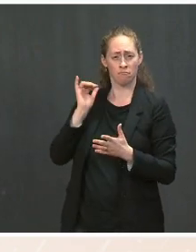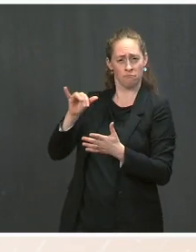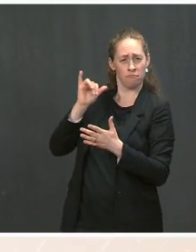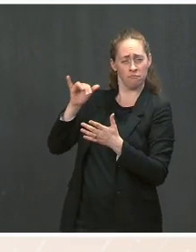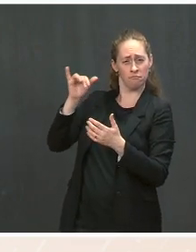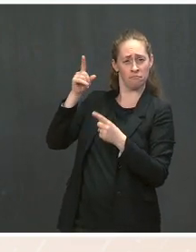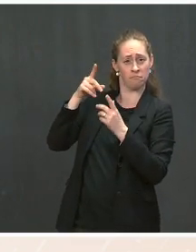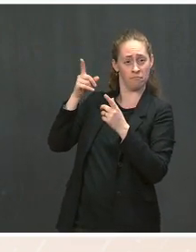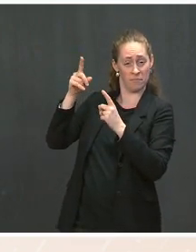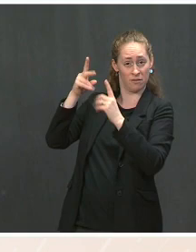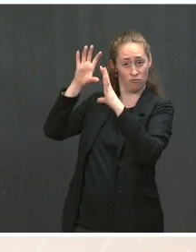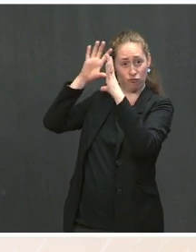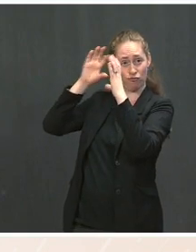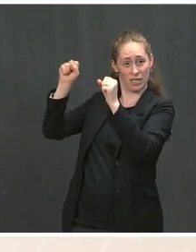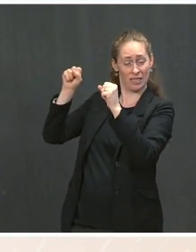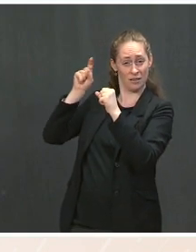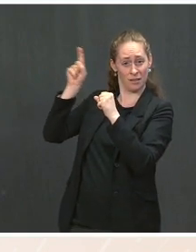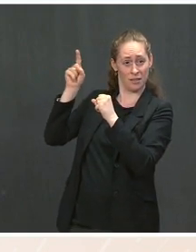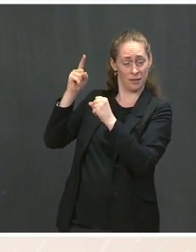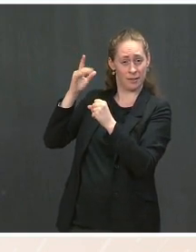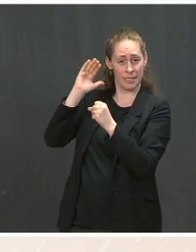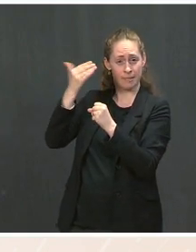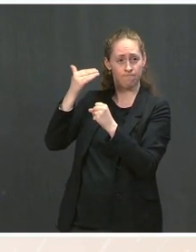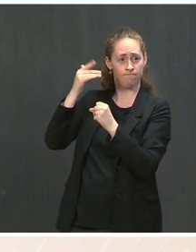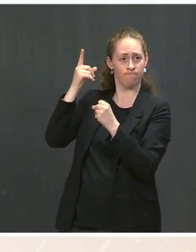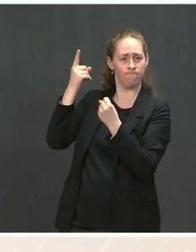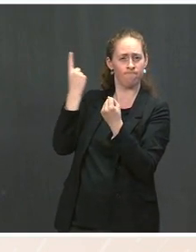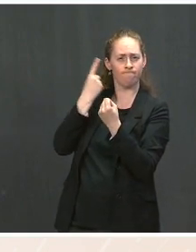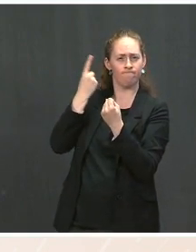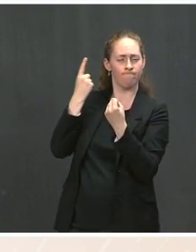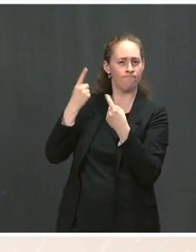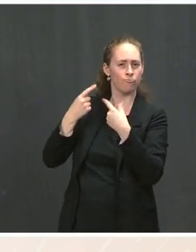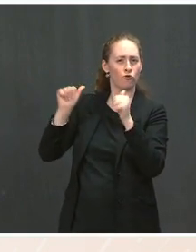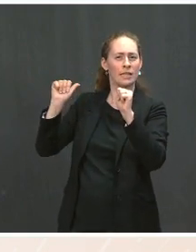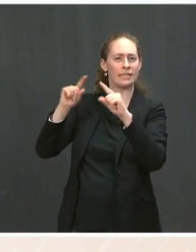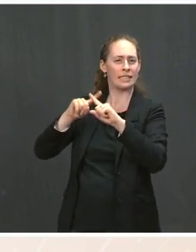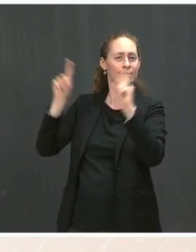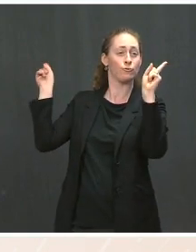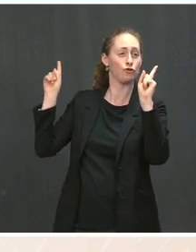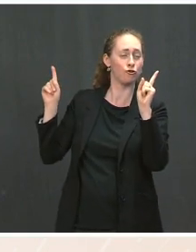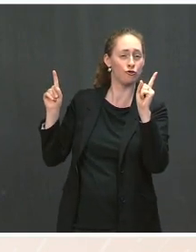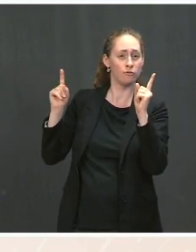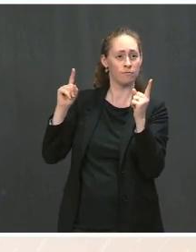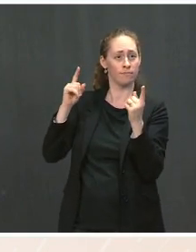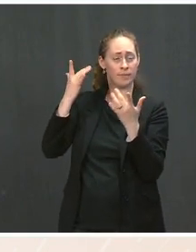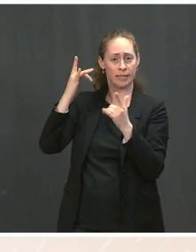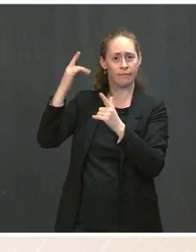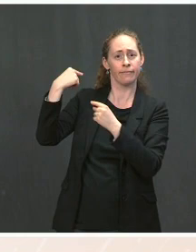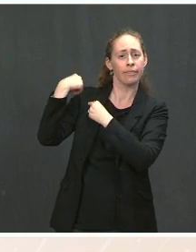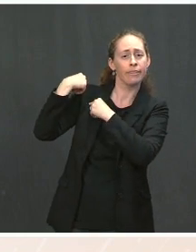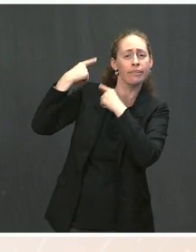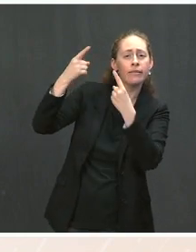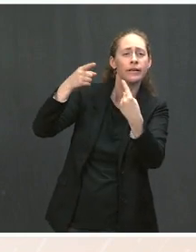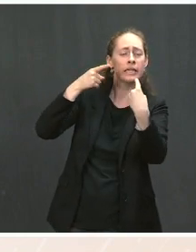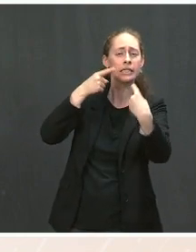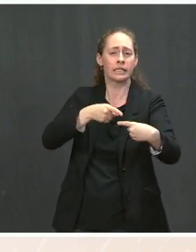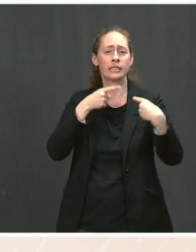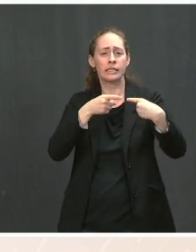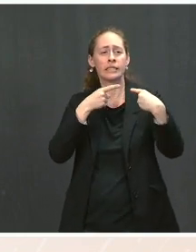that have been dealing with Russia and have struggled to get that predictable relationship that it would seem that most administrations